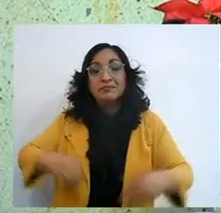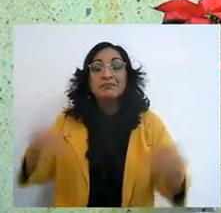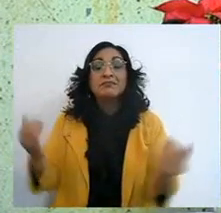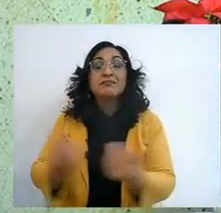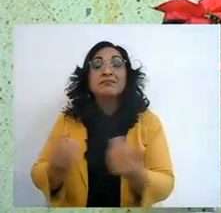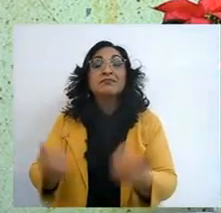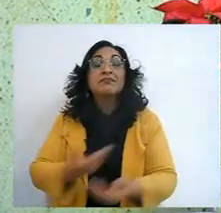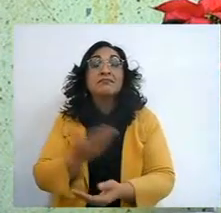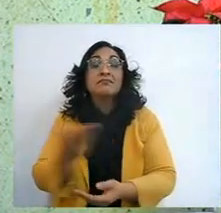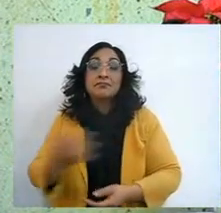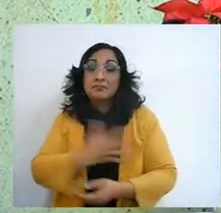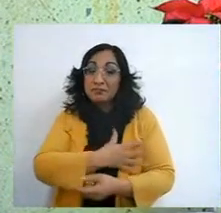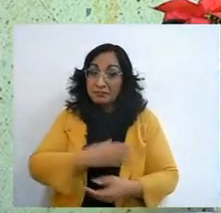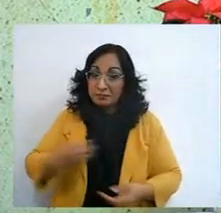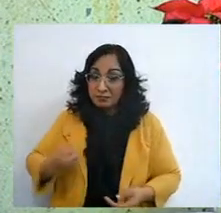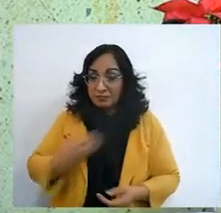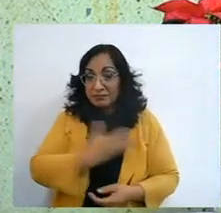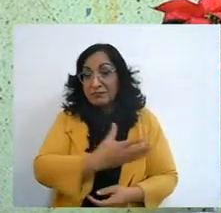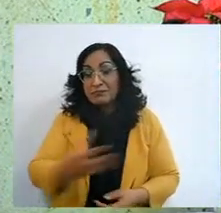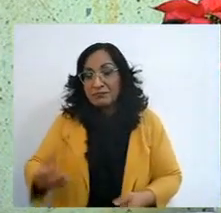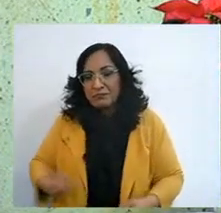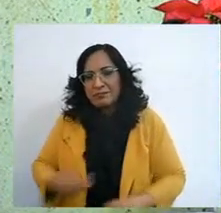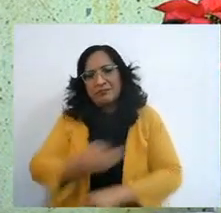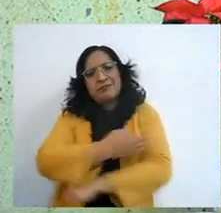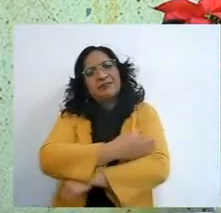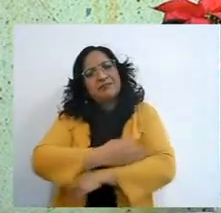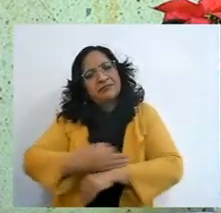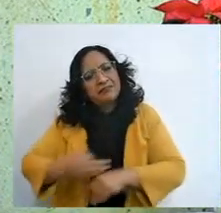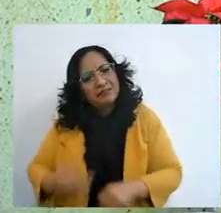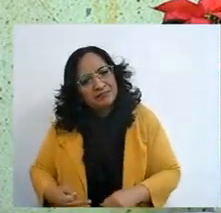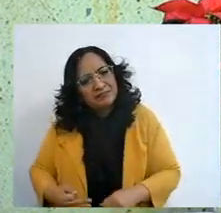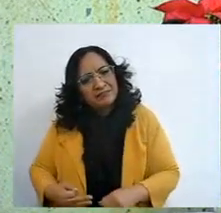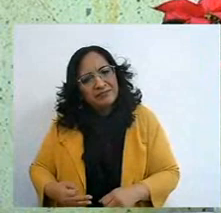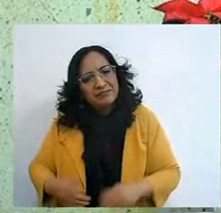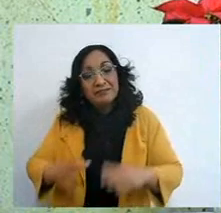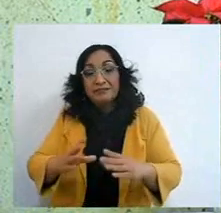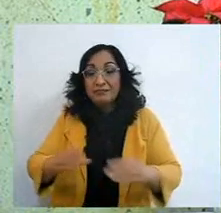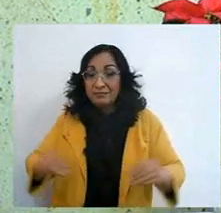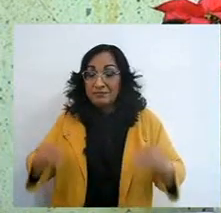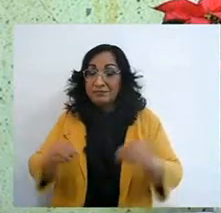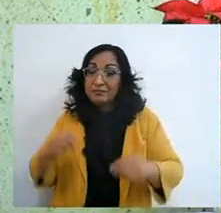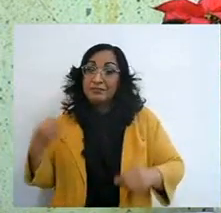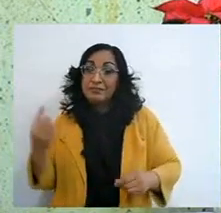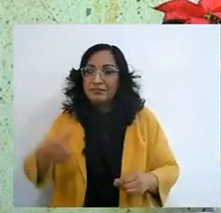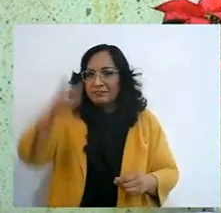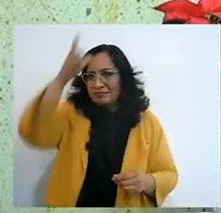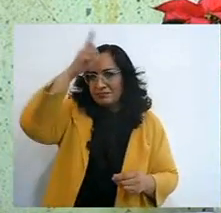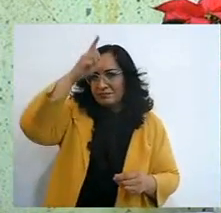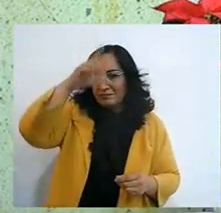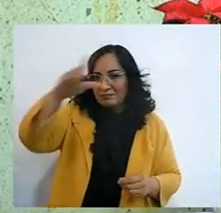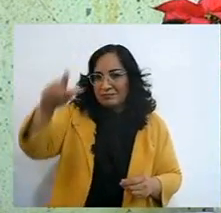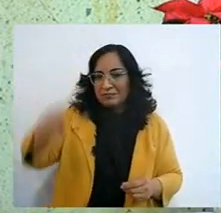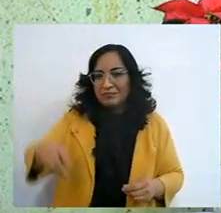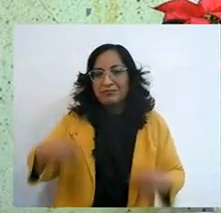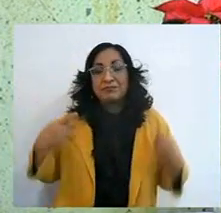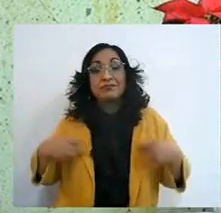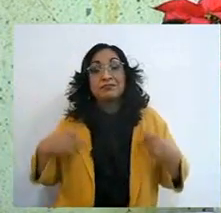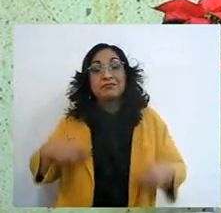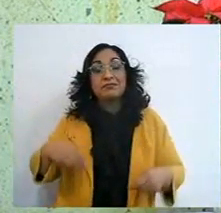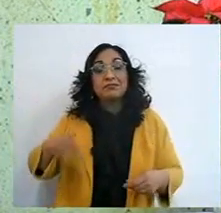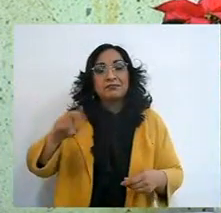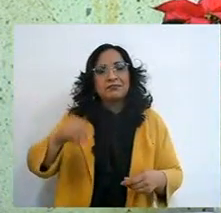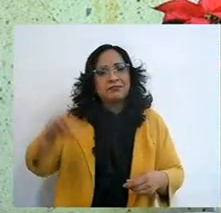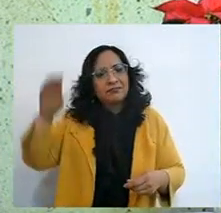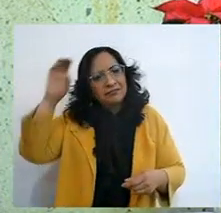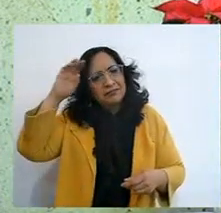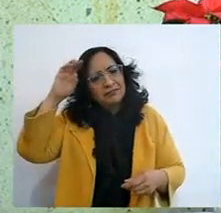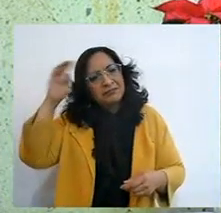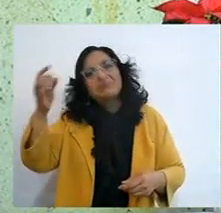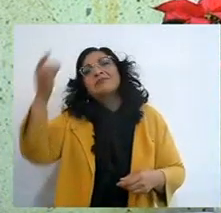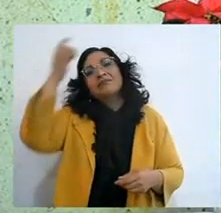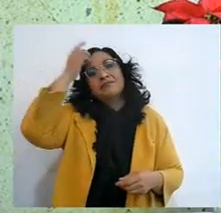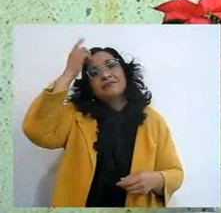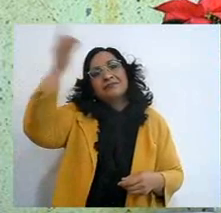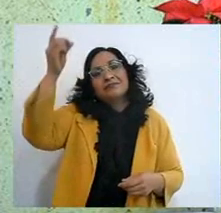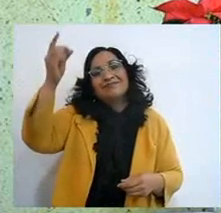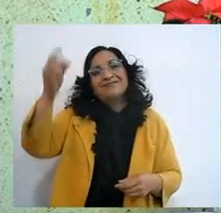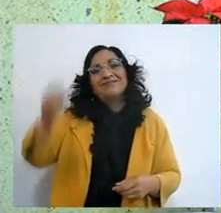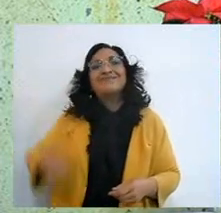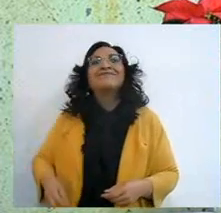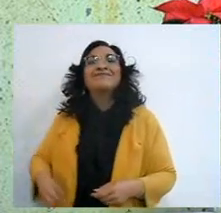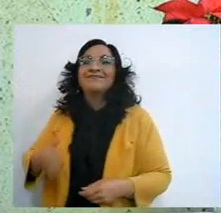my family and I have learned to be light with my brethens who do not know the Lord, but I know that soon, soon,